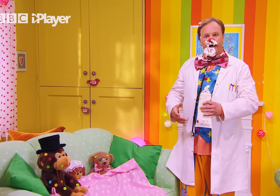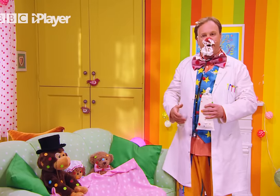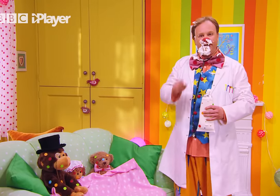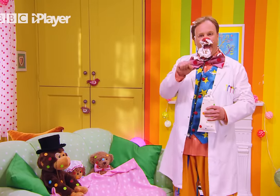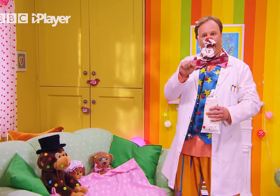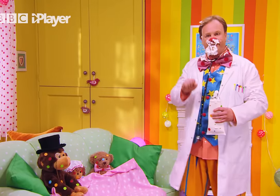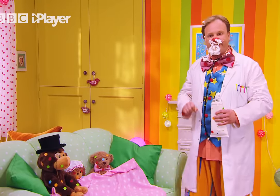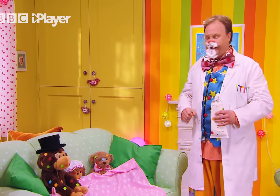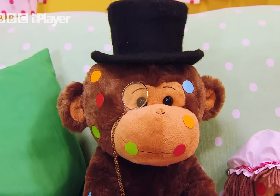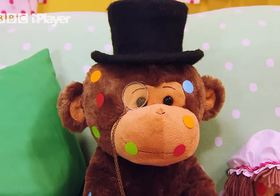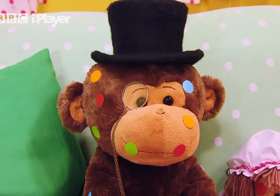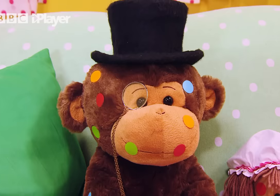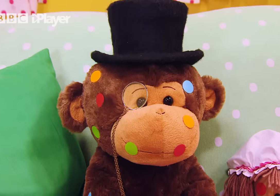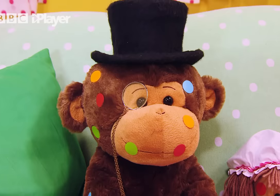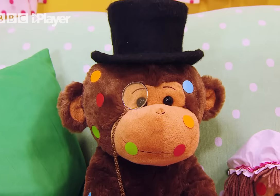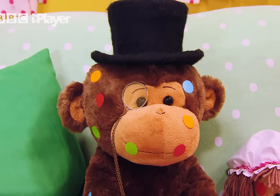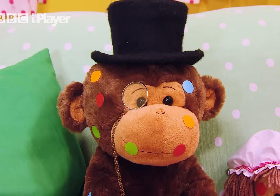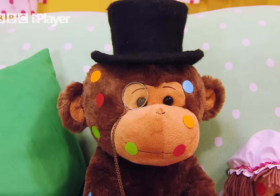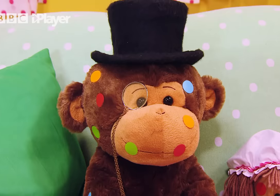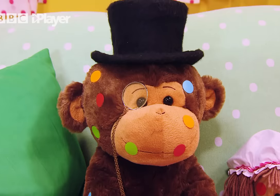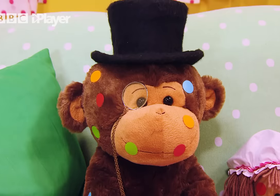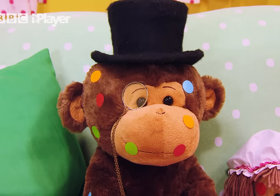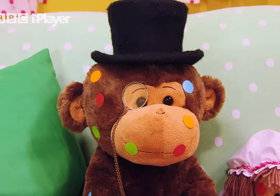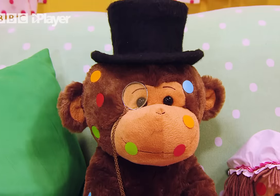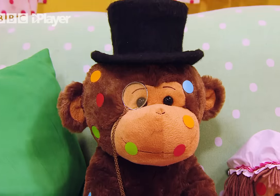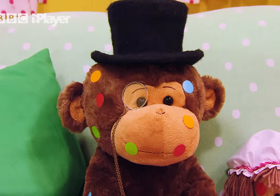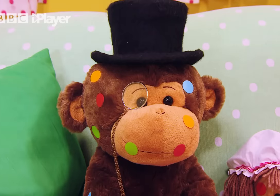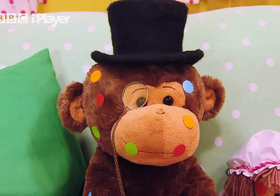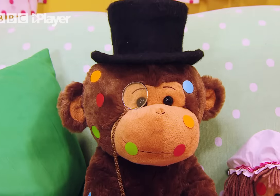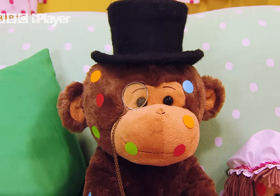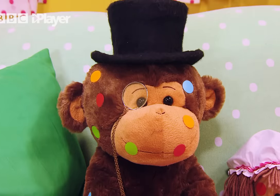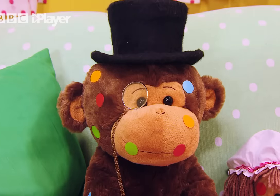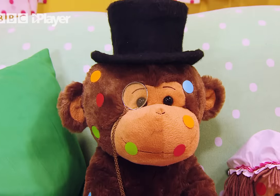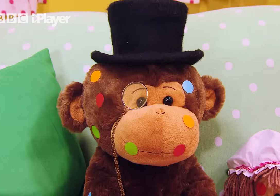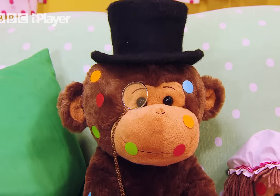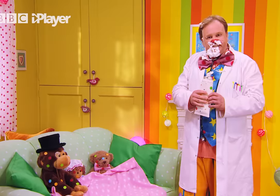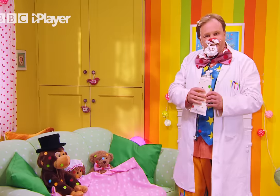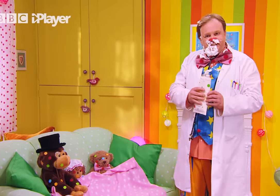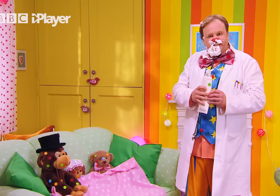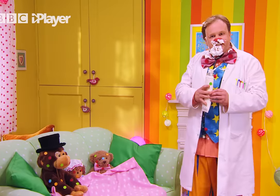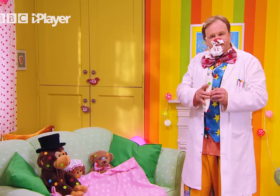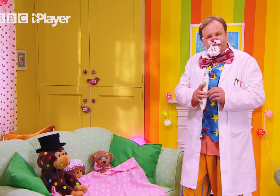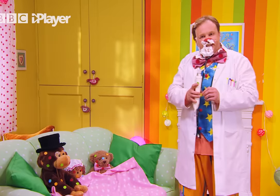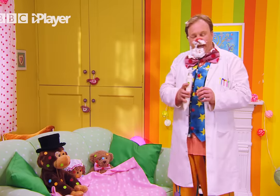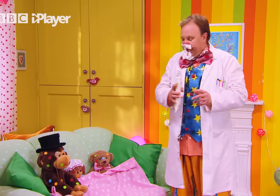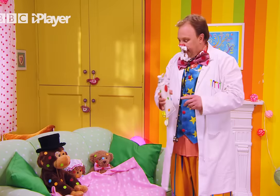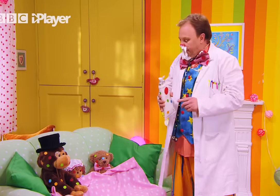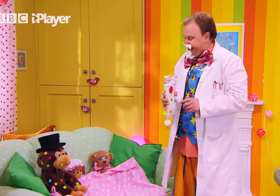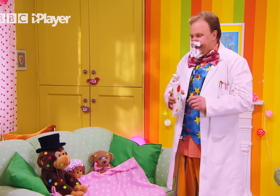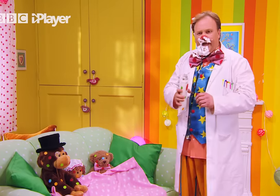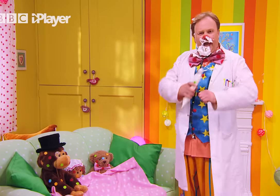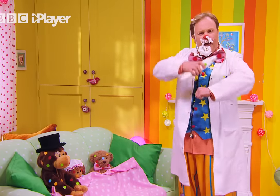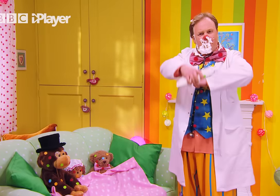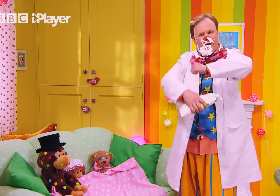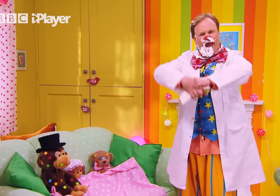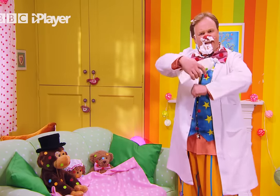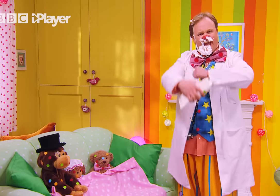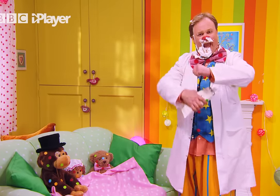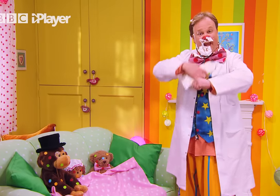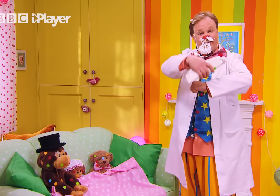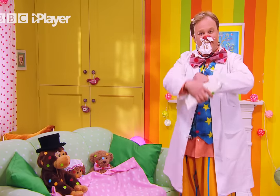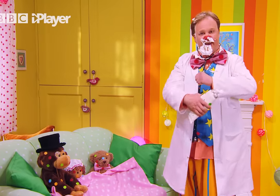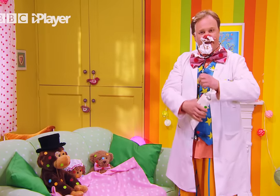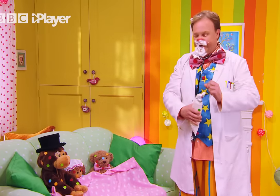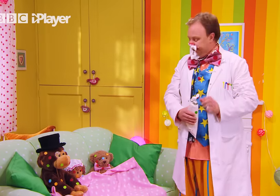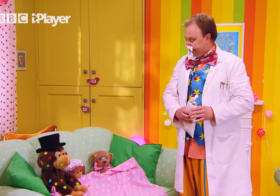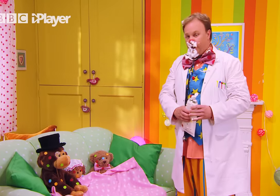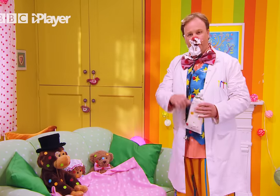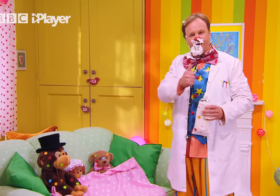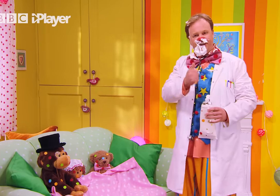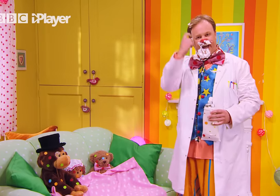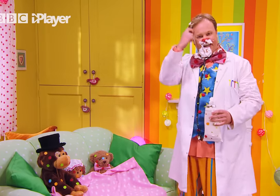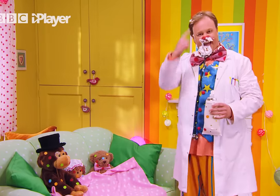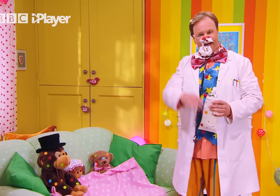oh yes lord monkey has got spots too maybe lord monkey needs a bandage what a bandage oh good idea